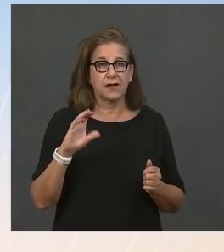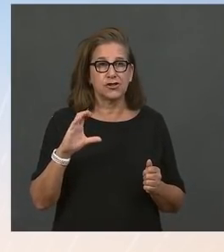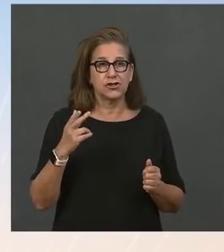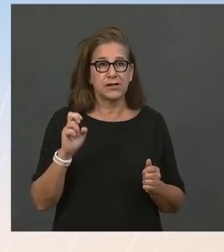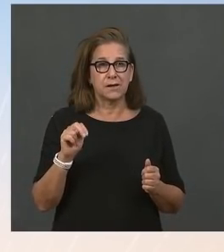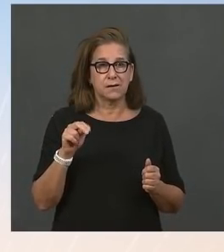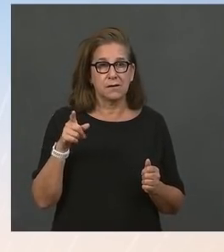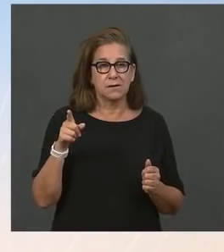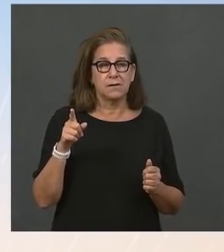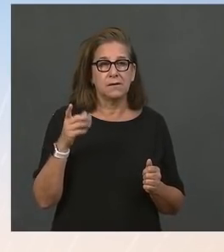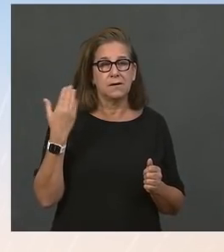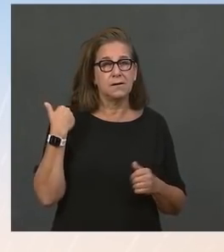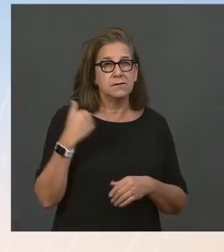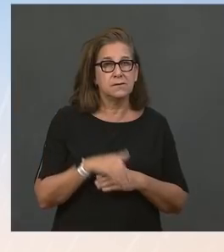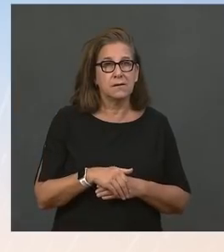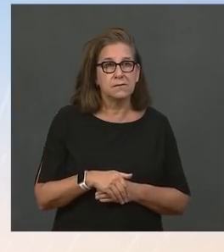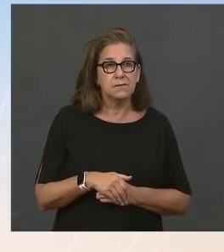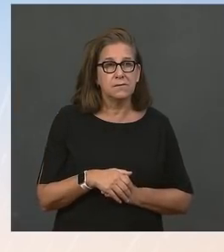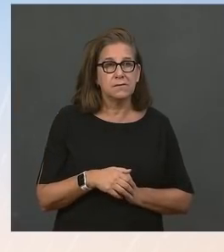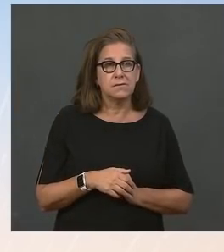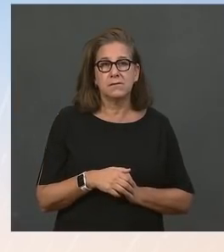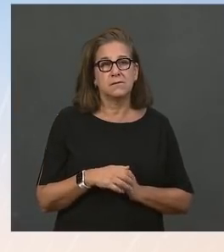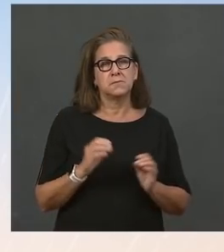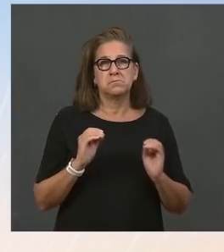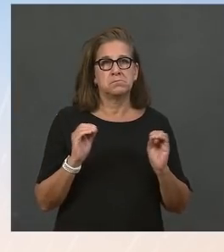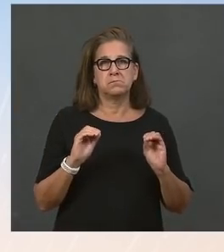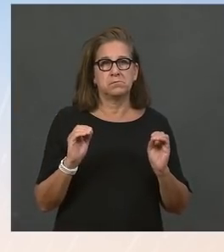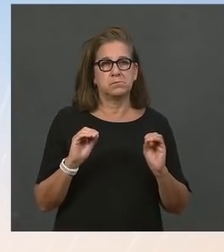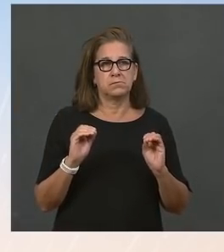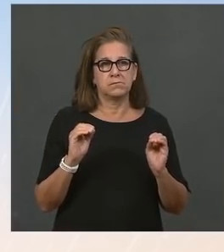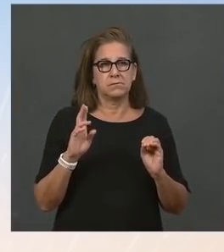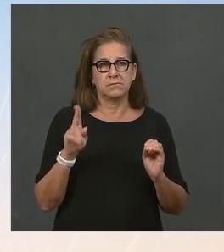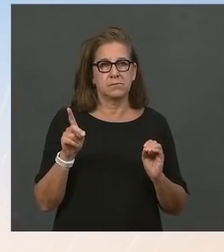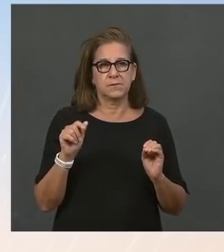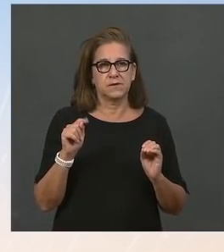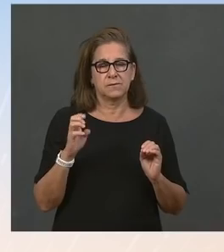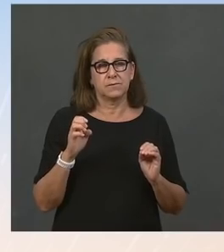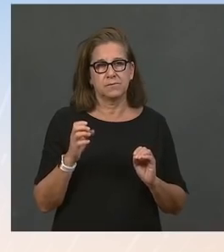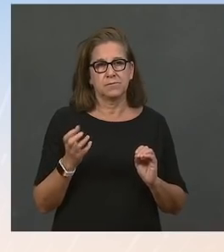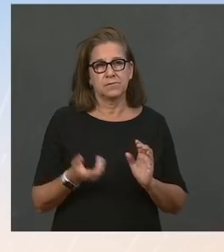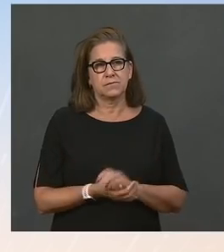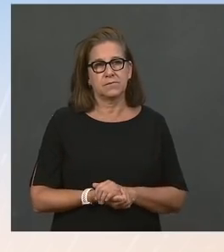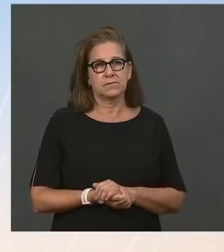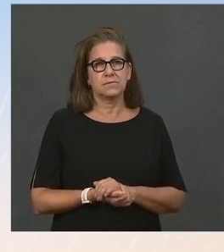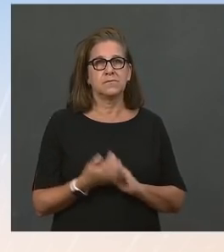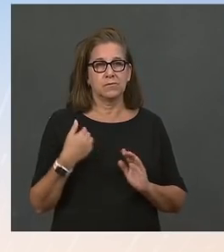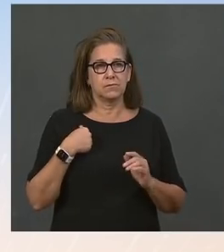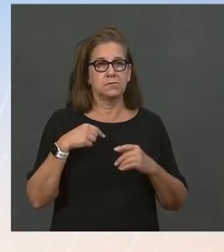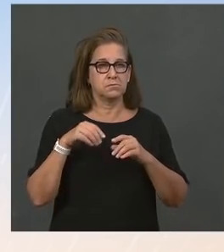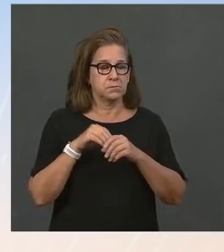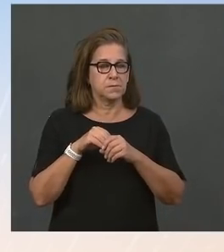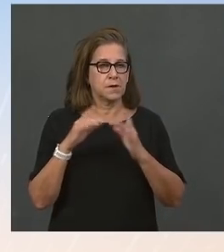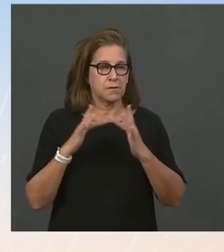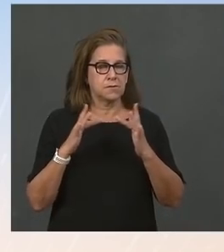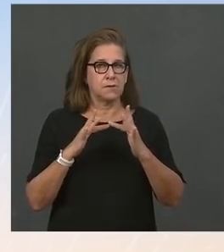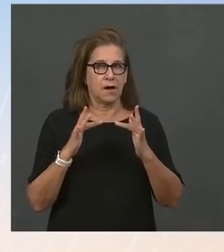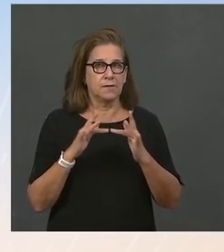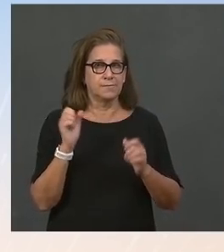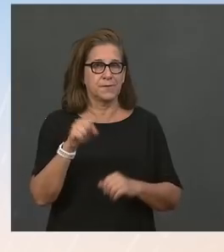but we have been in regular touch with them, even through the course of the morning, from senior staff. The Press: And you had said, in answer to Phil's question, that, you know, the President last night